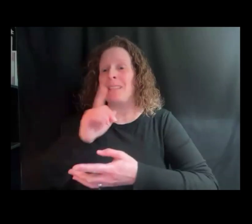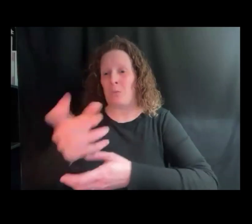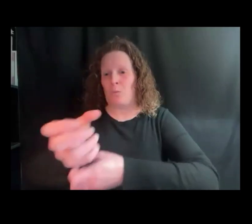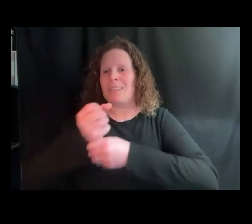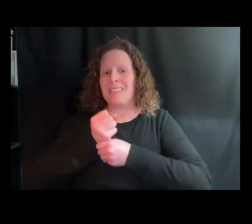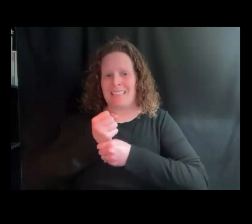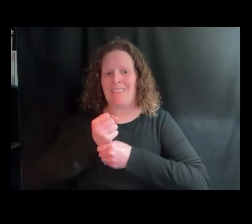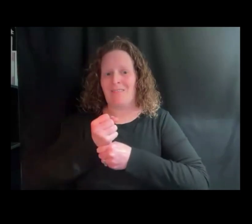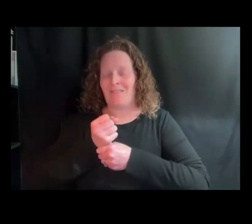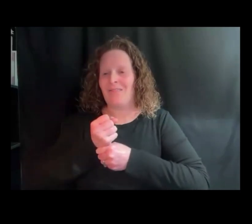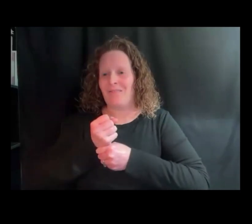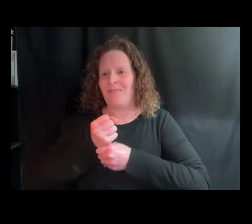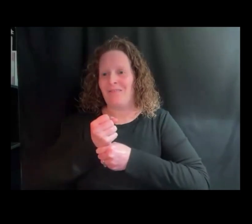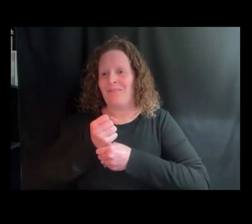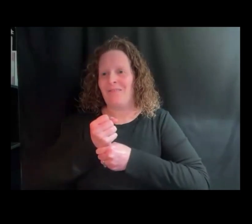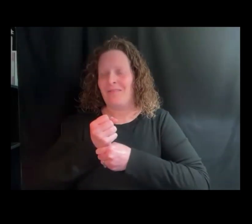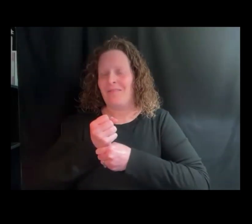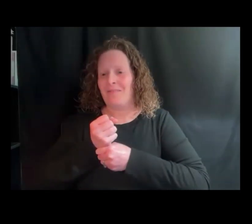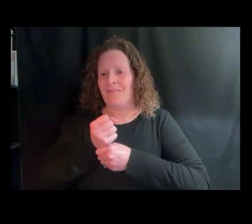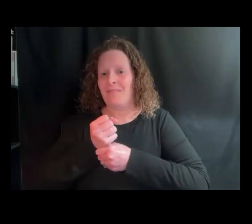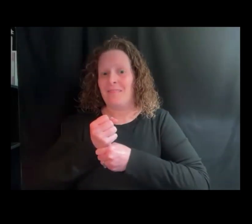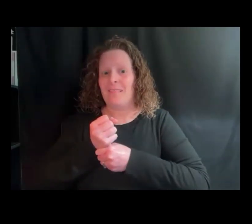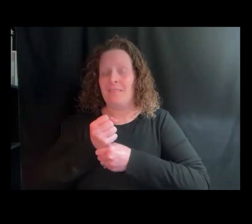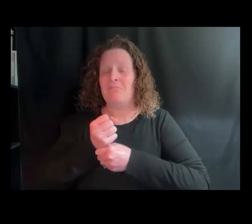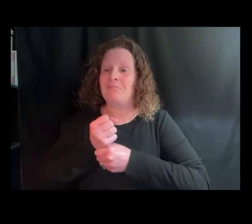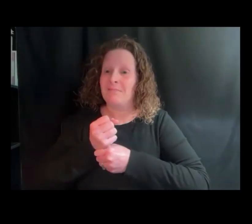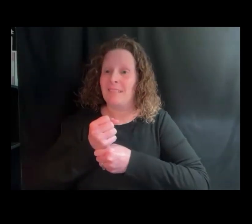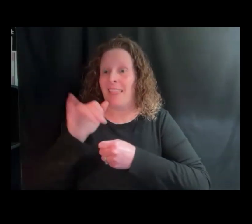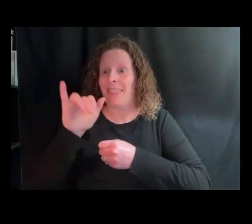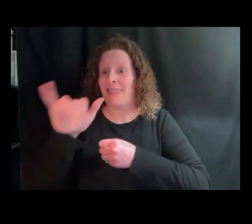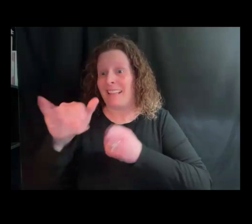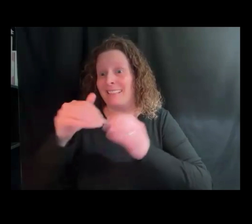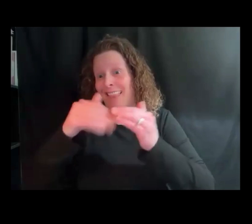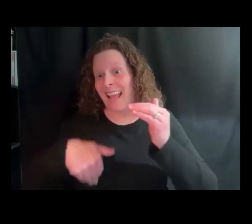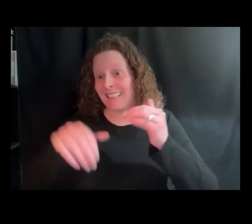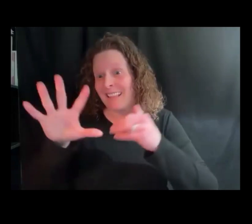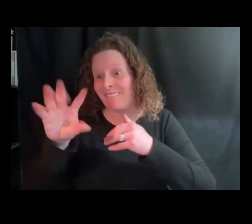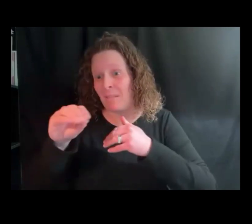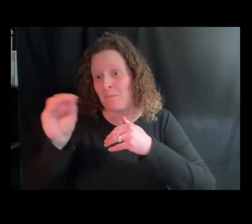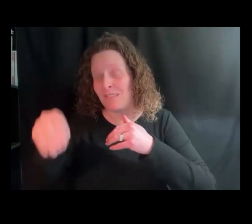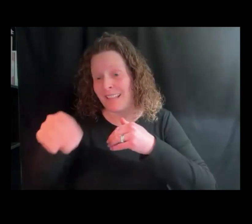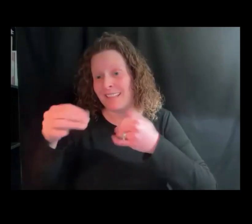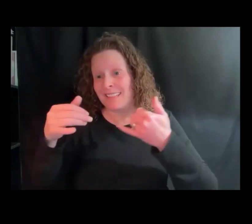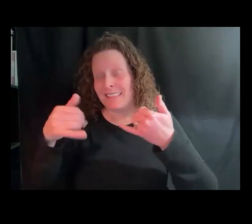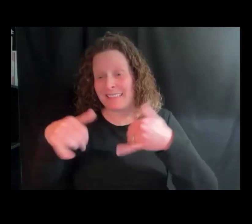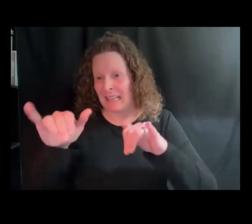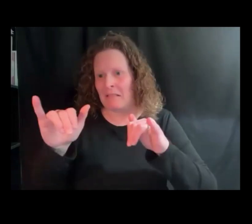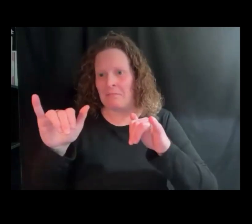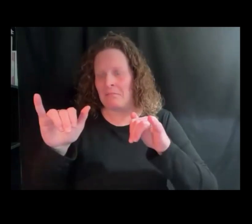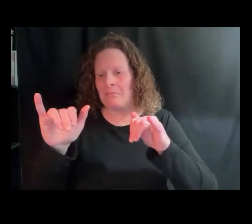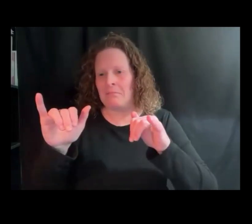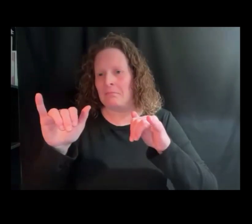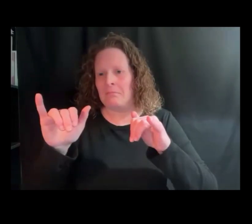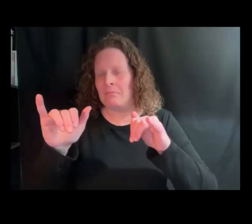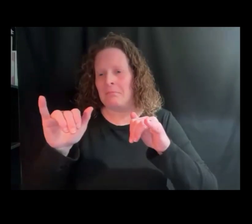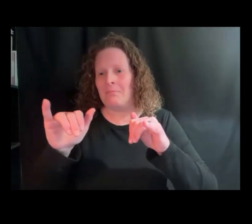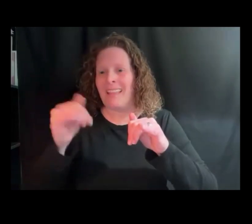third maybe thirty to less than fifty percent of the information is being received by the student. Okay so the student's getting